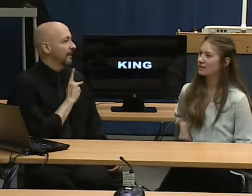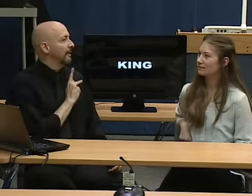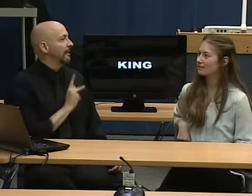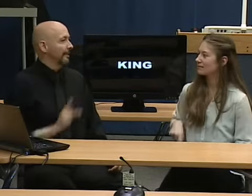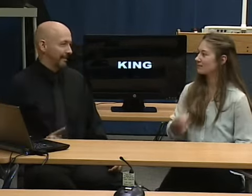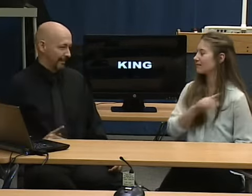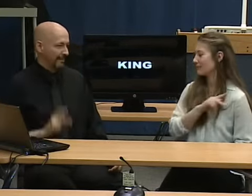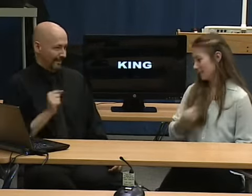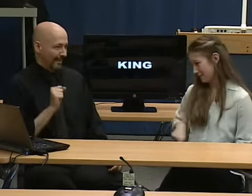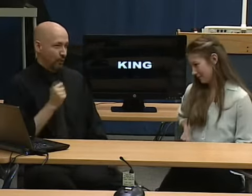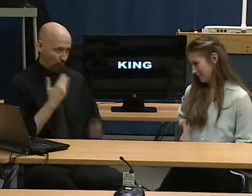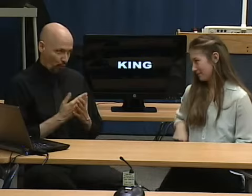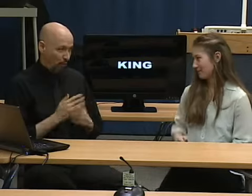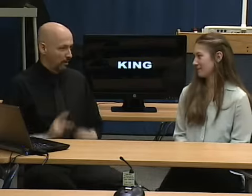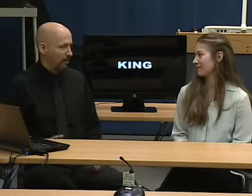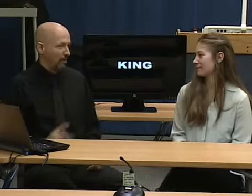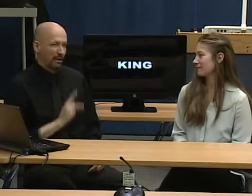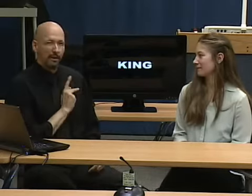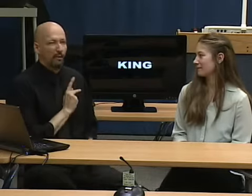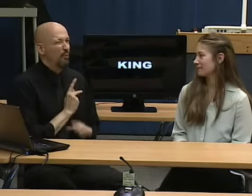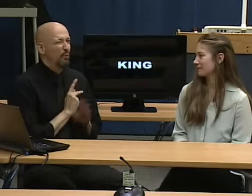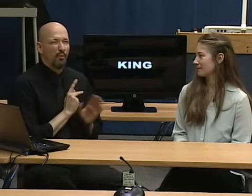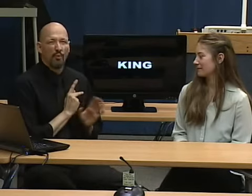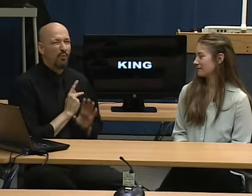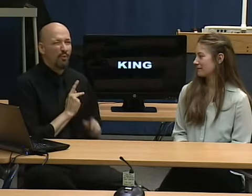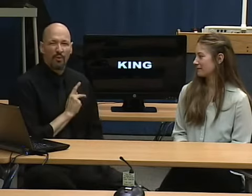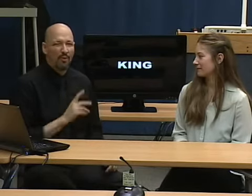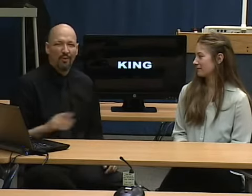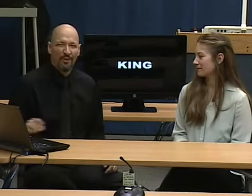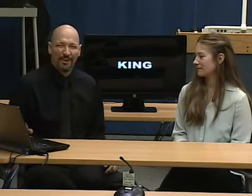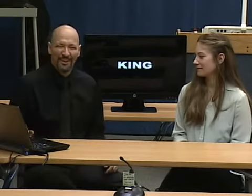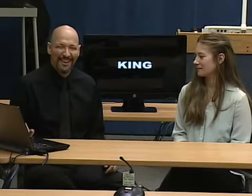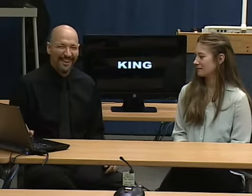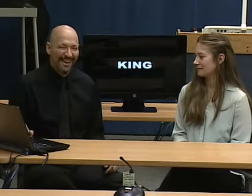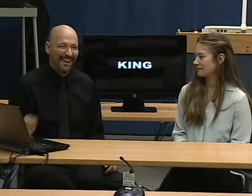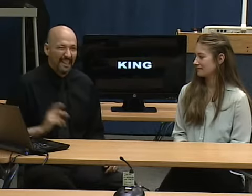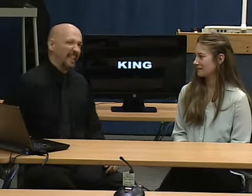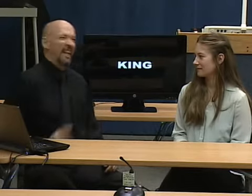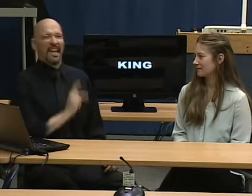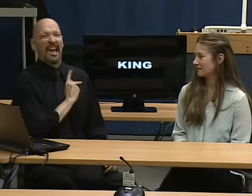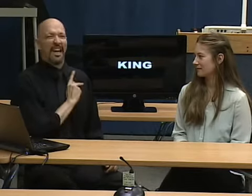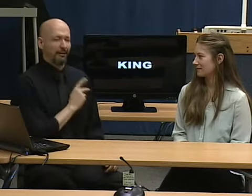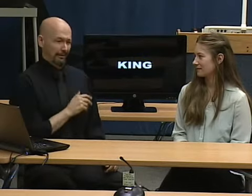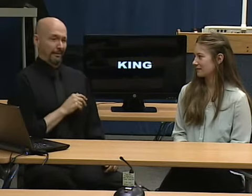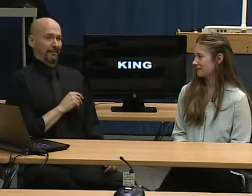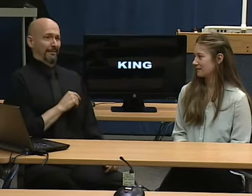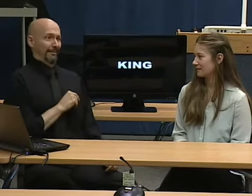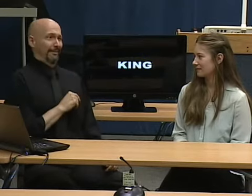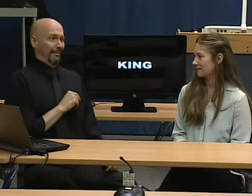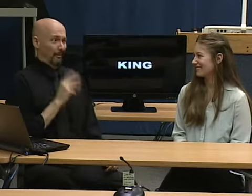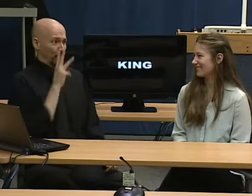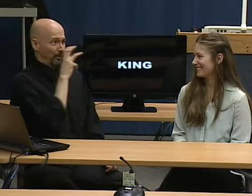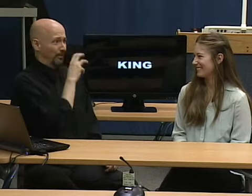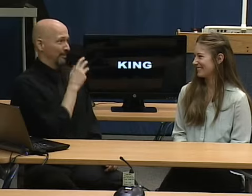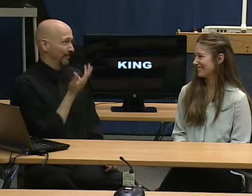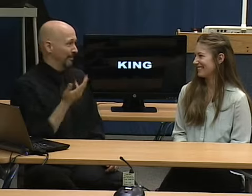"King." One movement diagonal. Yes, good. "King" this direction? Uh, no. "KING!" Weird!